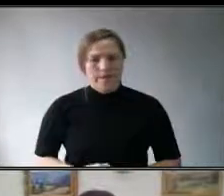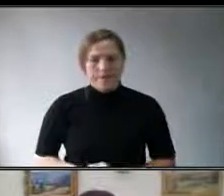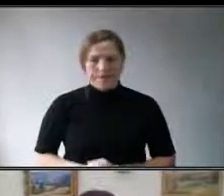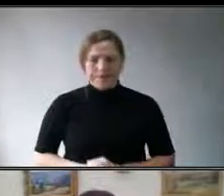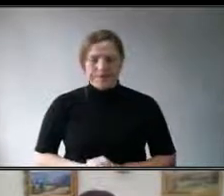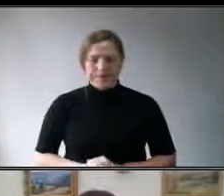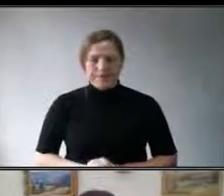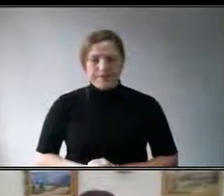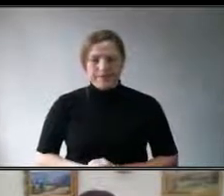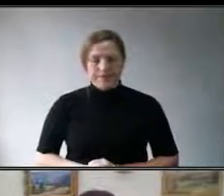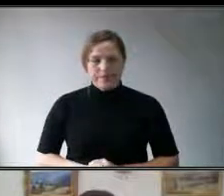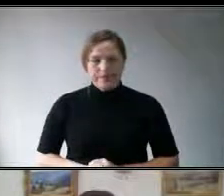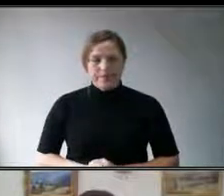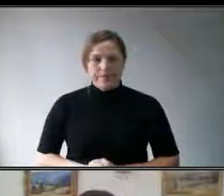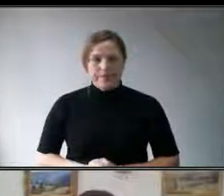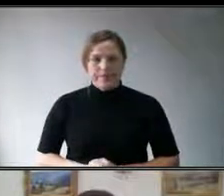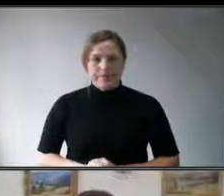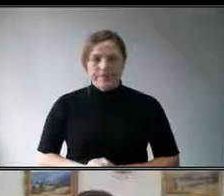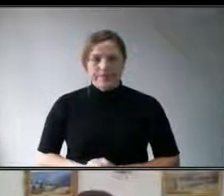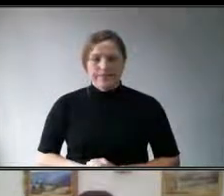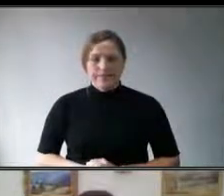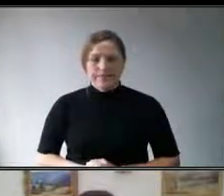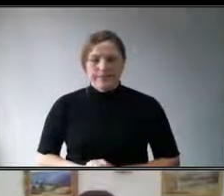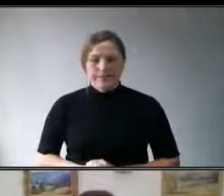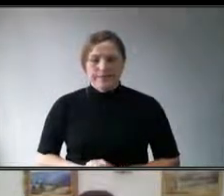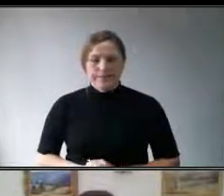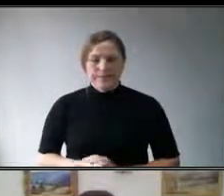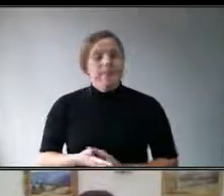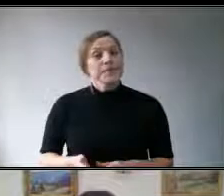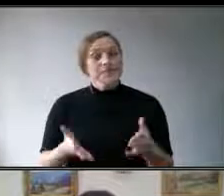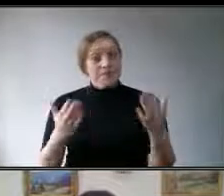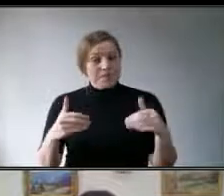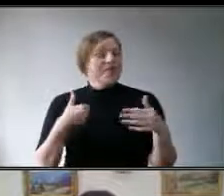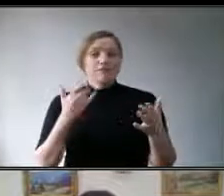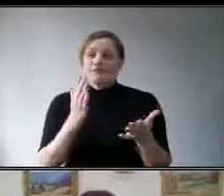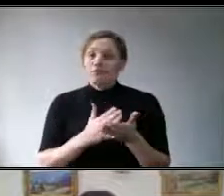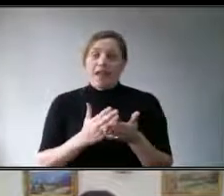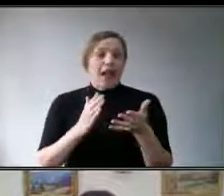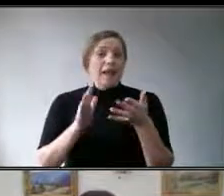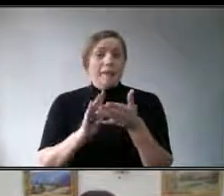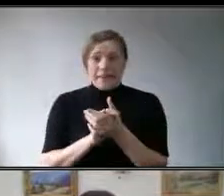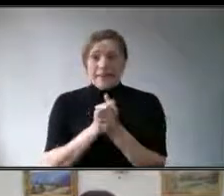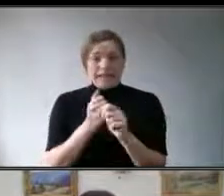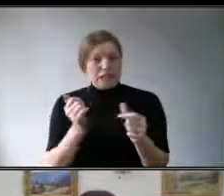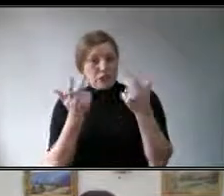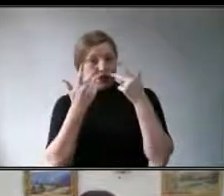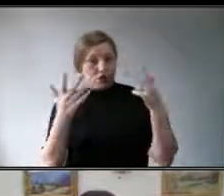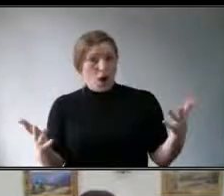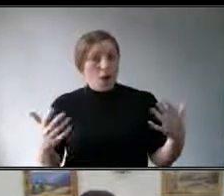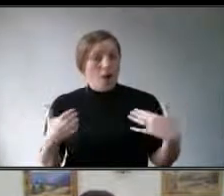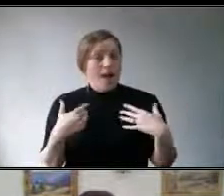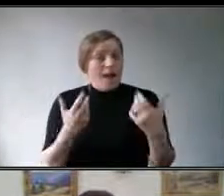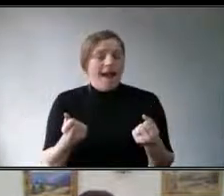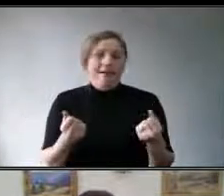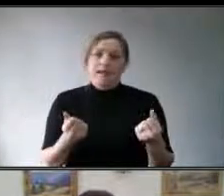on the next slide here i'm really pleased to show that we've got a really comprehensive list of